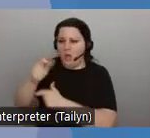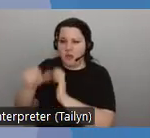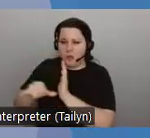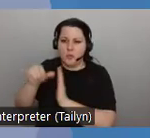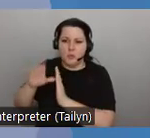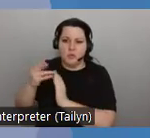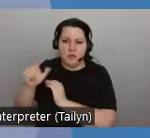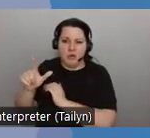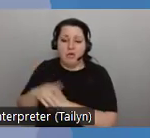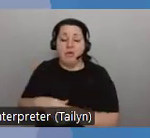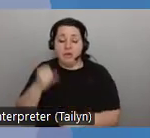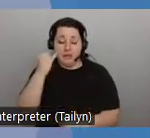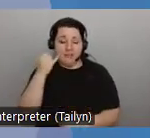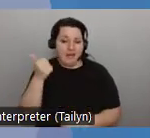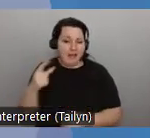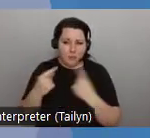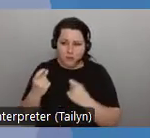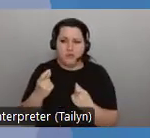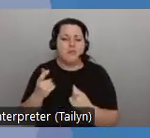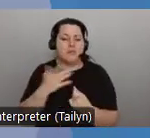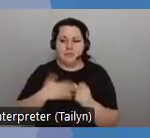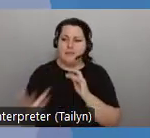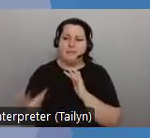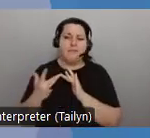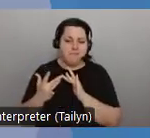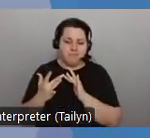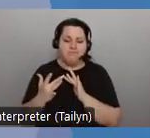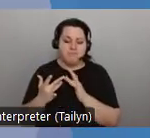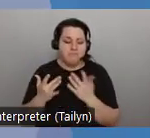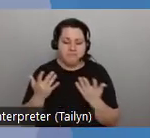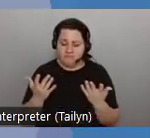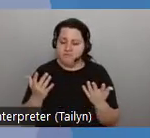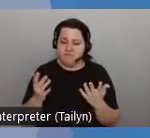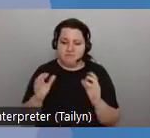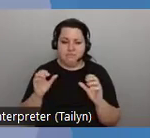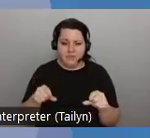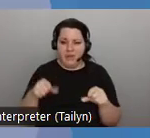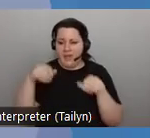tables and forms we did that a few months ago and you can see that recording on our YouTube channel.